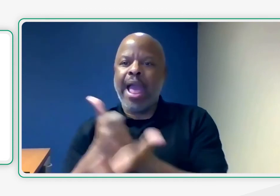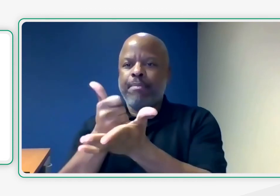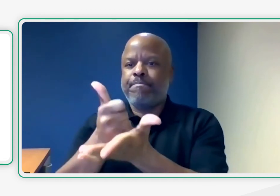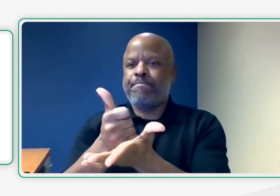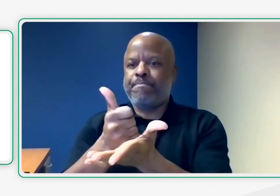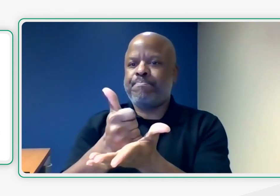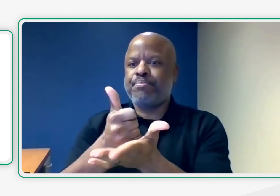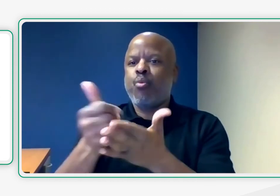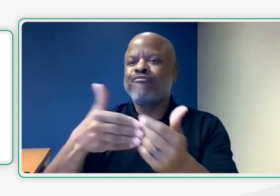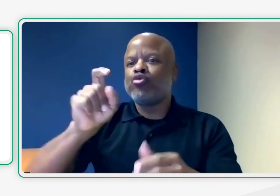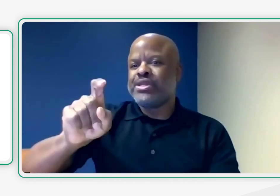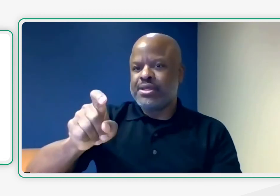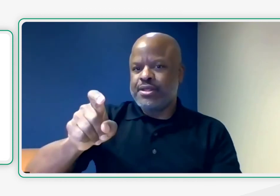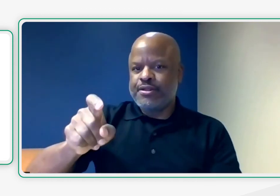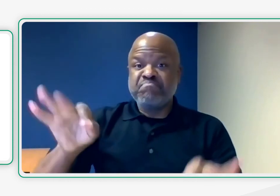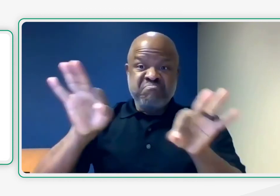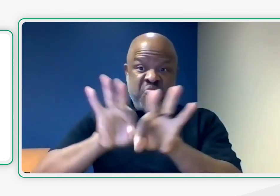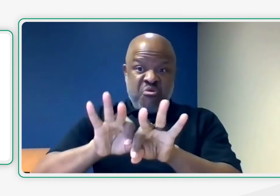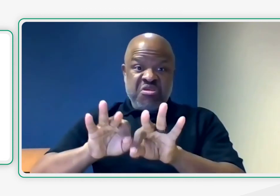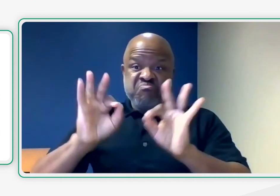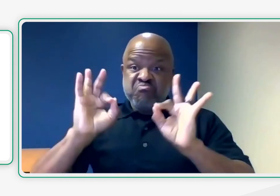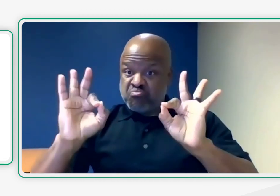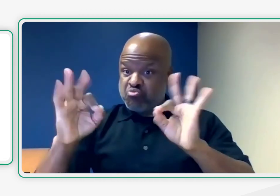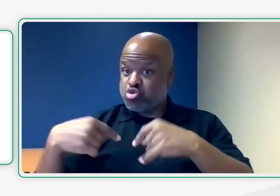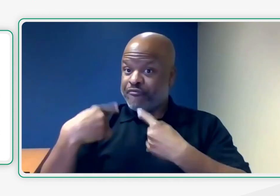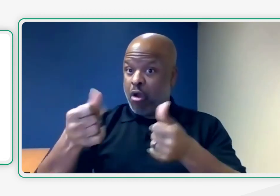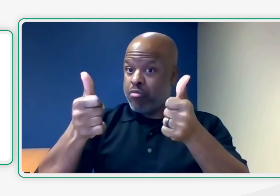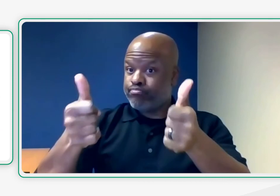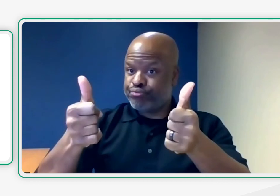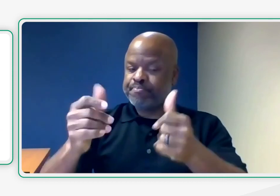And suppose we do encourage you to make use of it, so that they can respond to your needs.